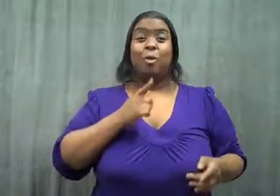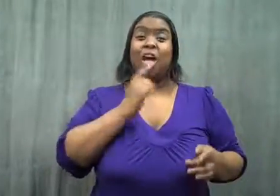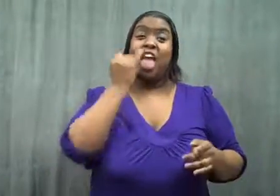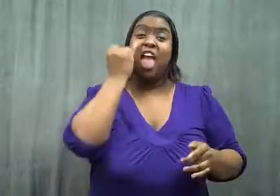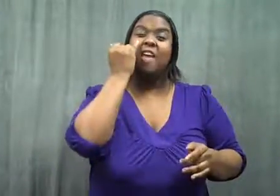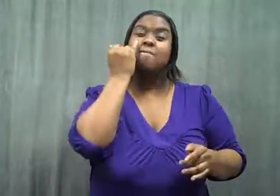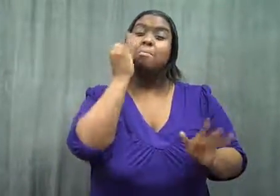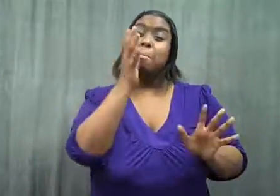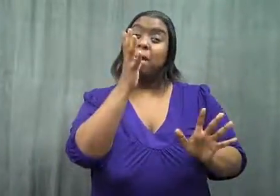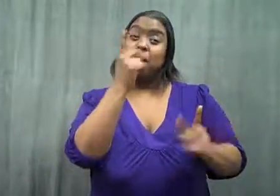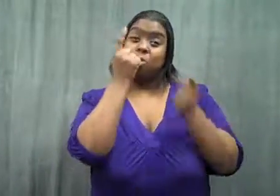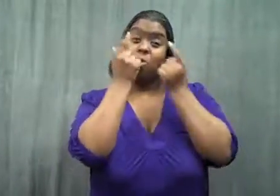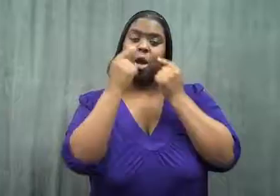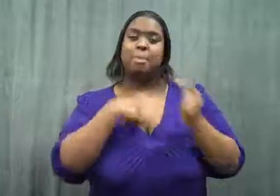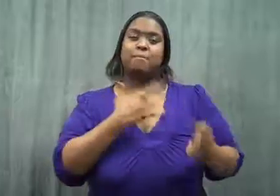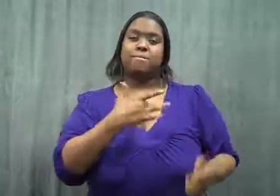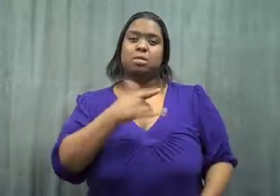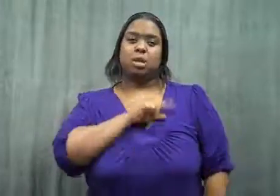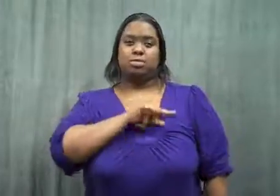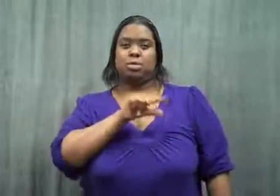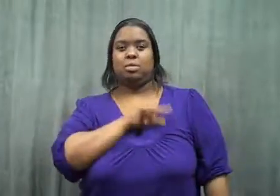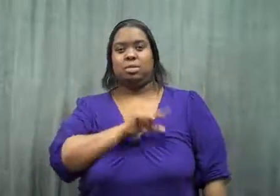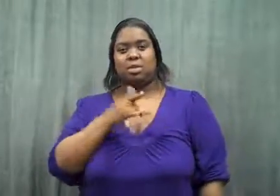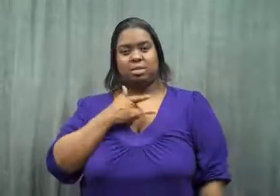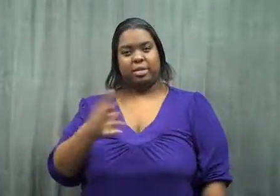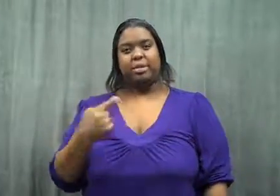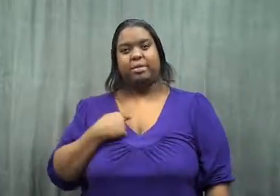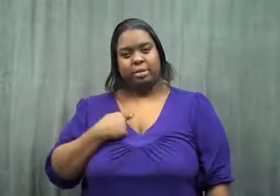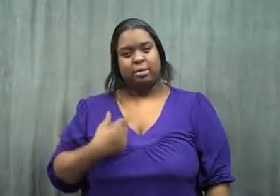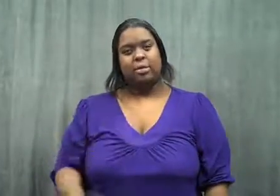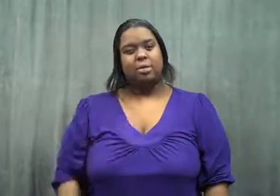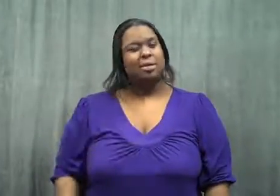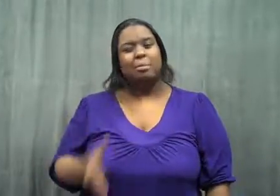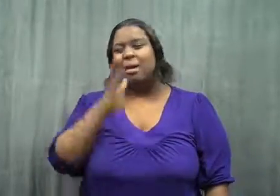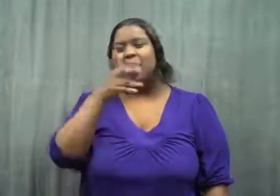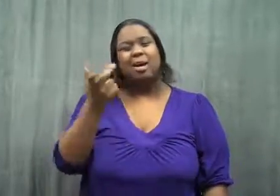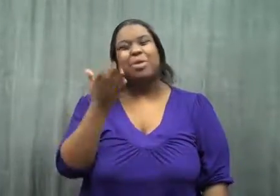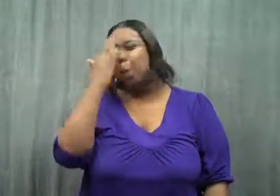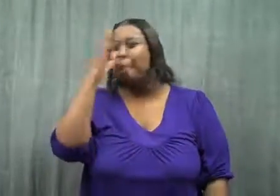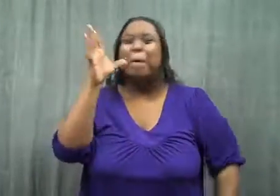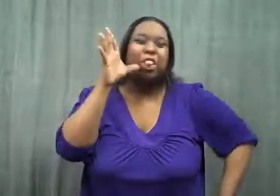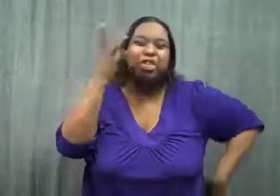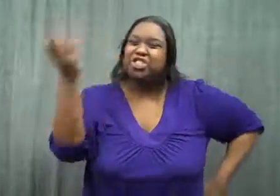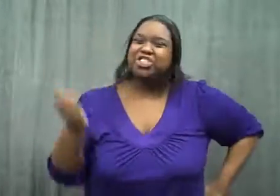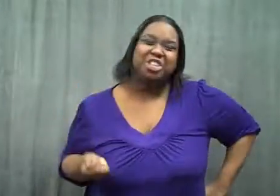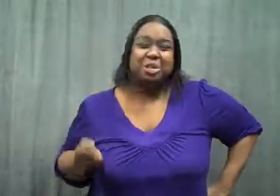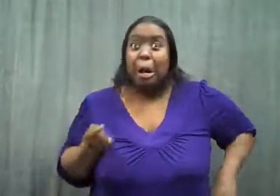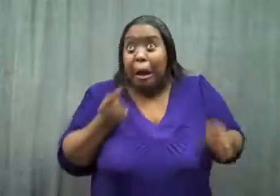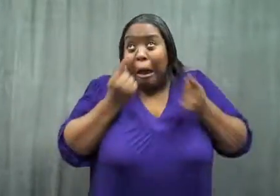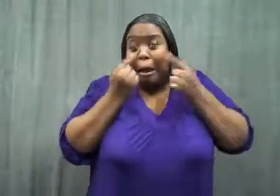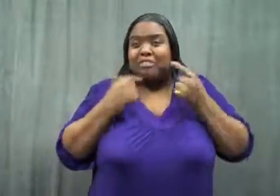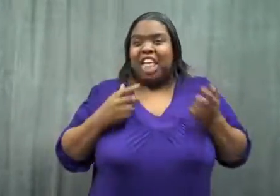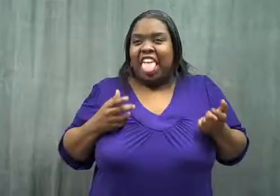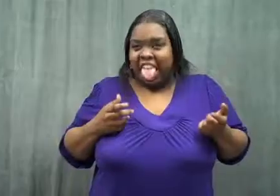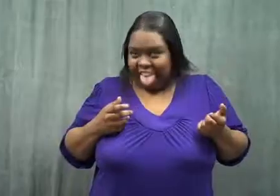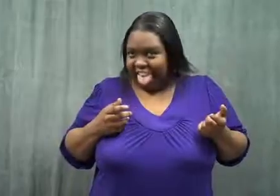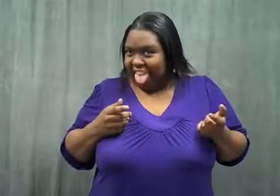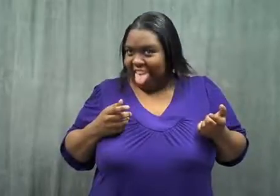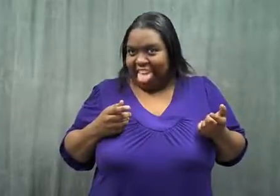When she cries, I feel guilty! You know mothers! They cry, then what can you do?